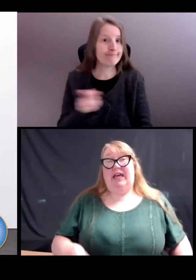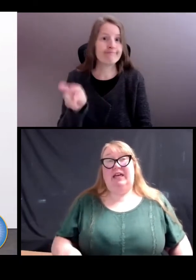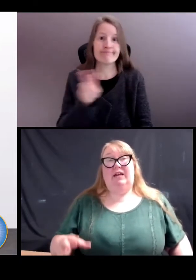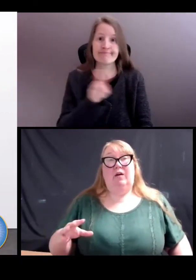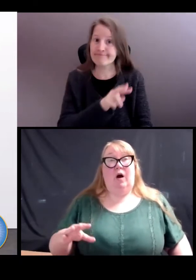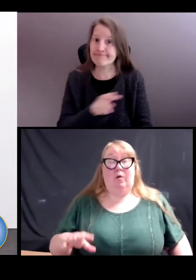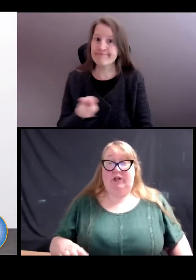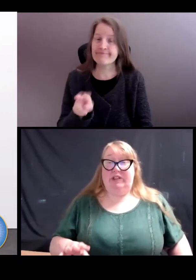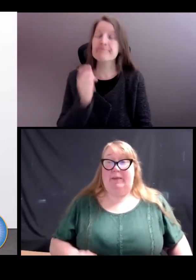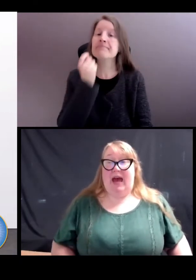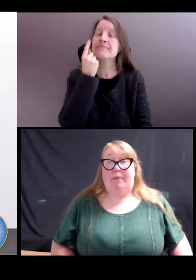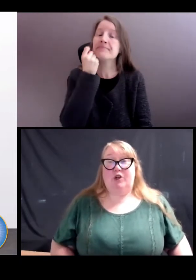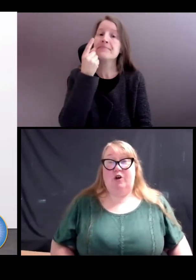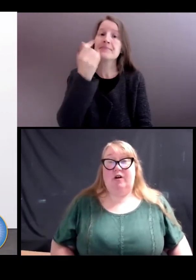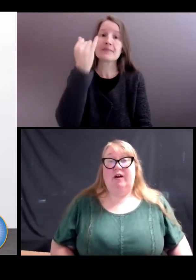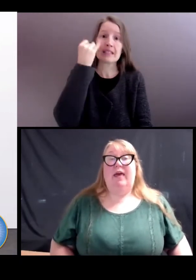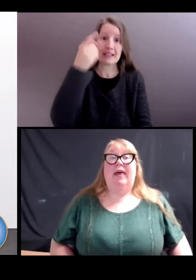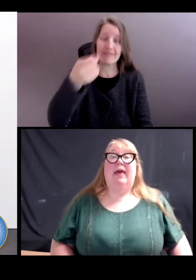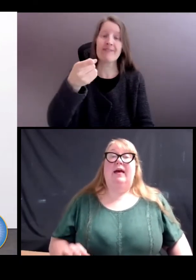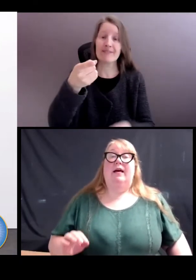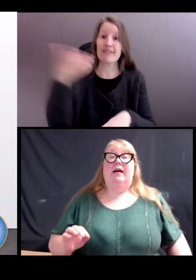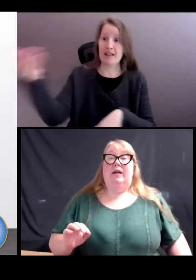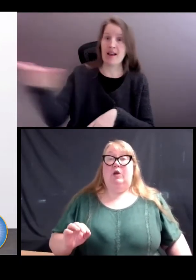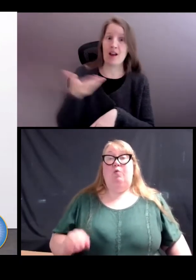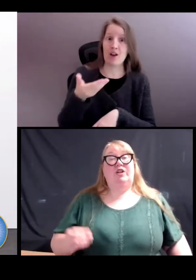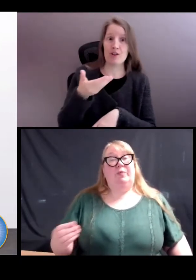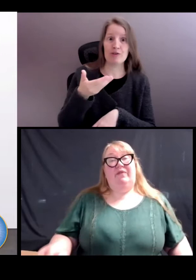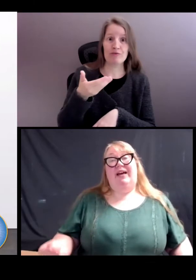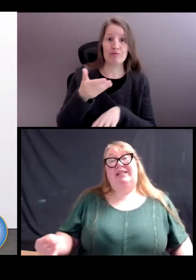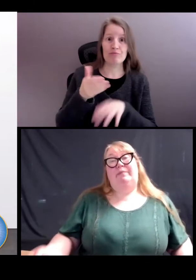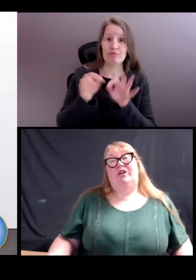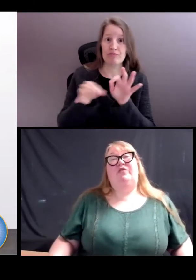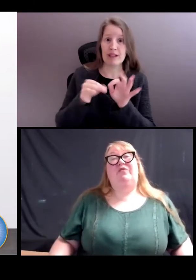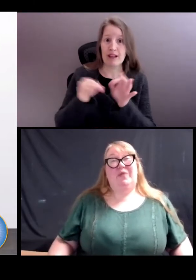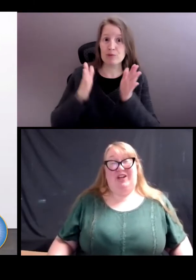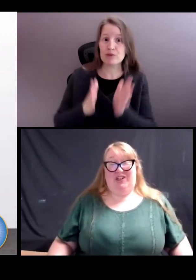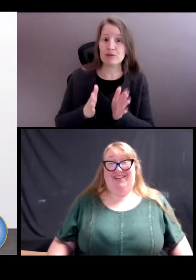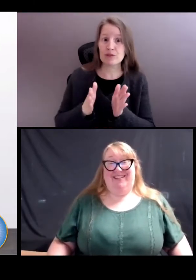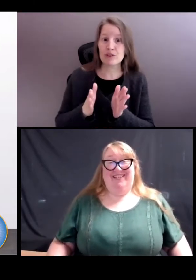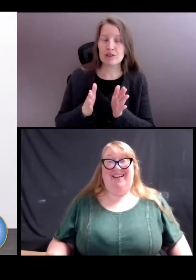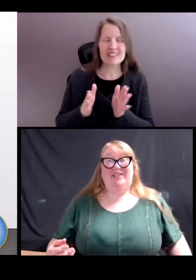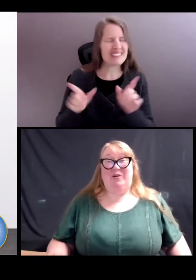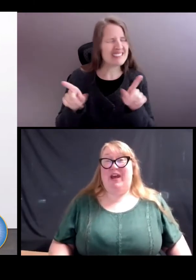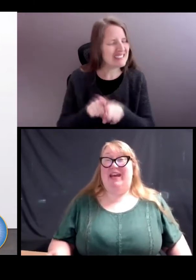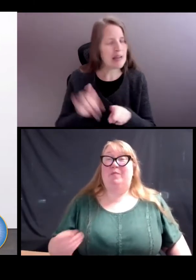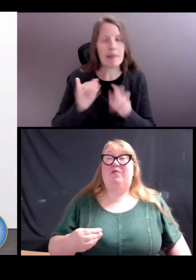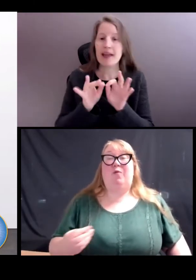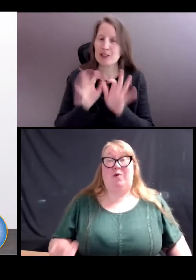in a real-time captioner, you want to provide as much information as you can before the